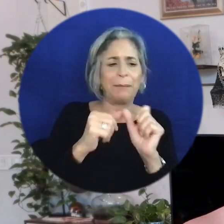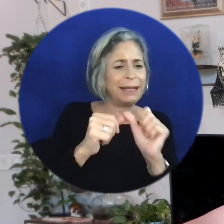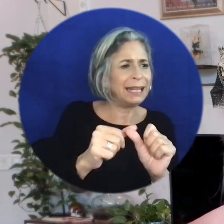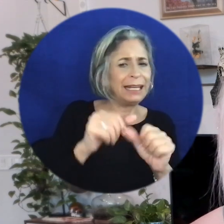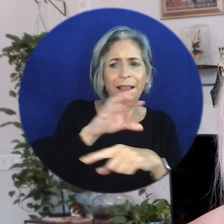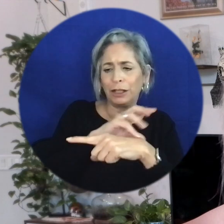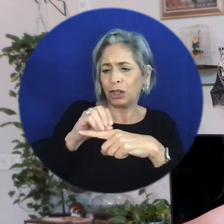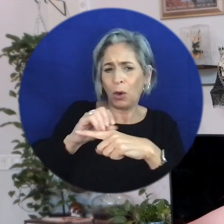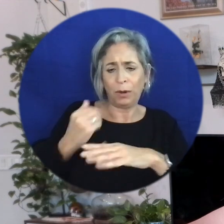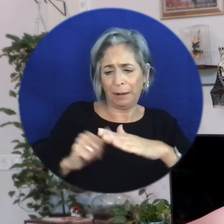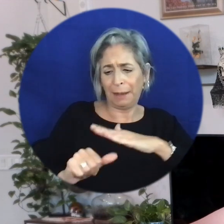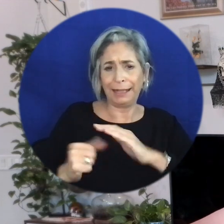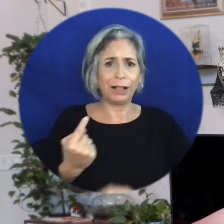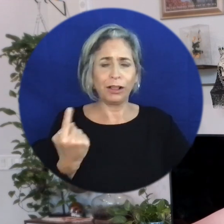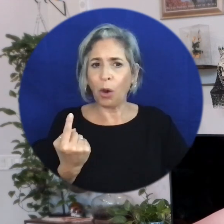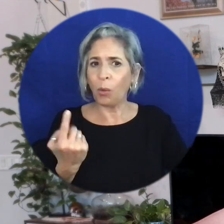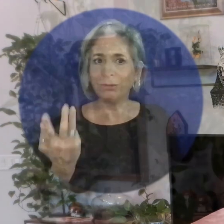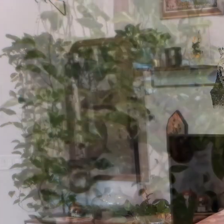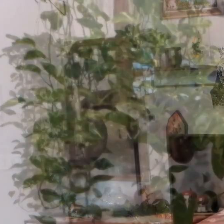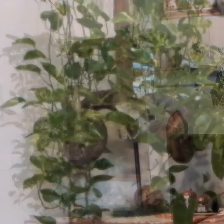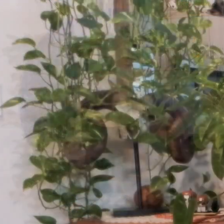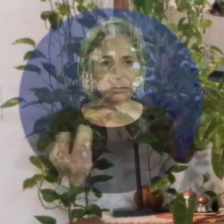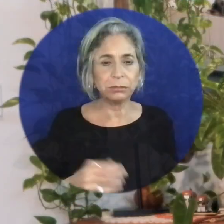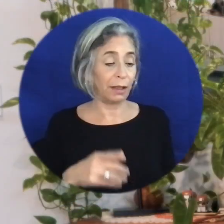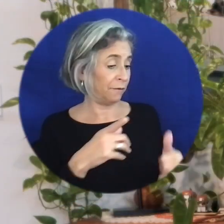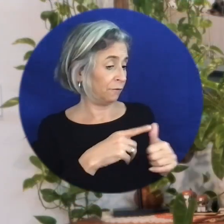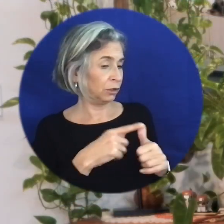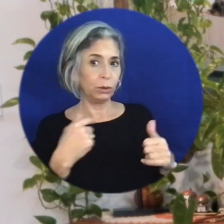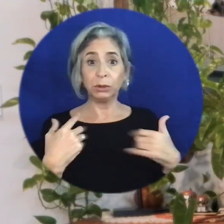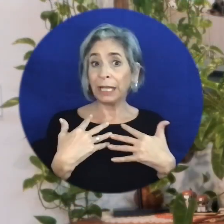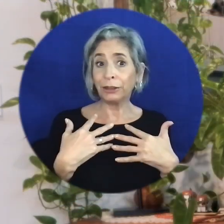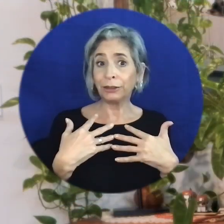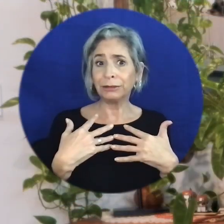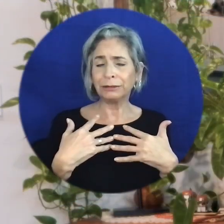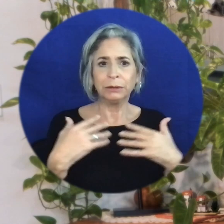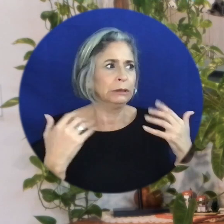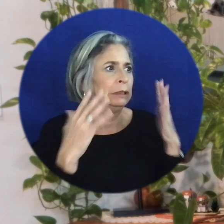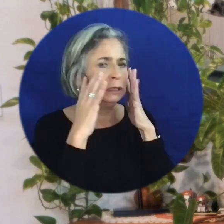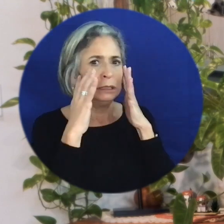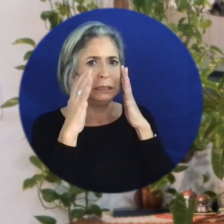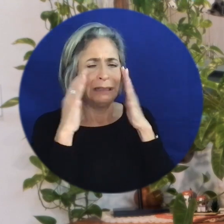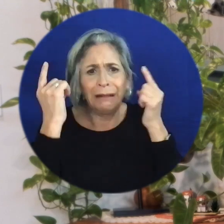and maintaining this code base alone. At first, we were afraid. We were petrified, kept thinking